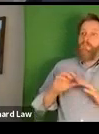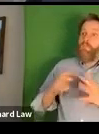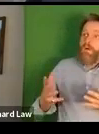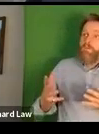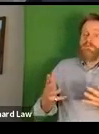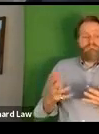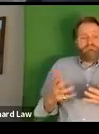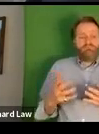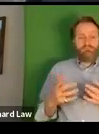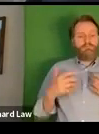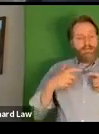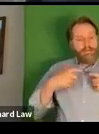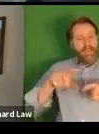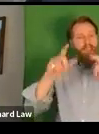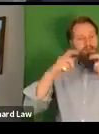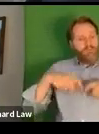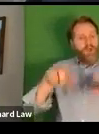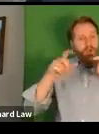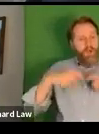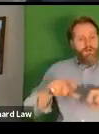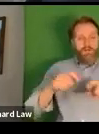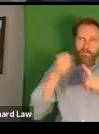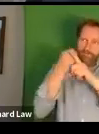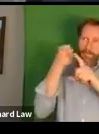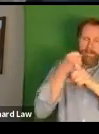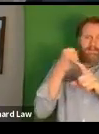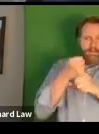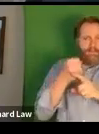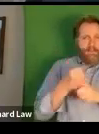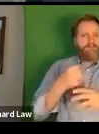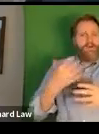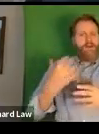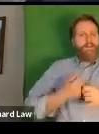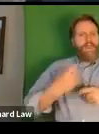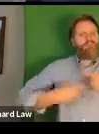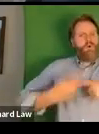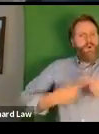Office one has already started. Okay thanks so much Mark and obviously due to